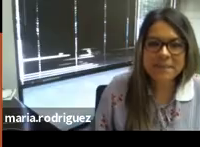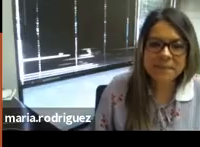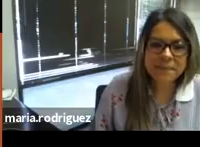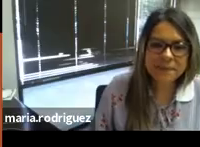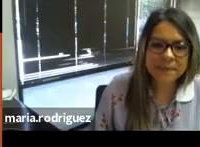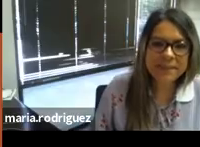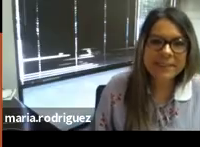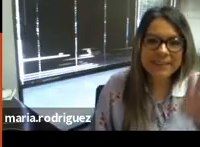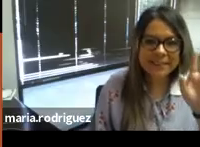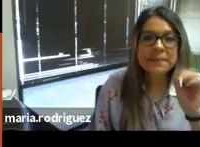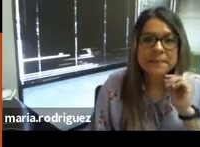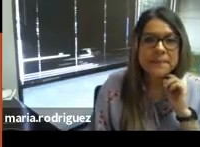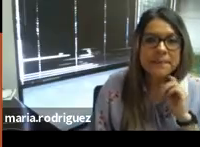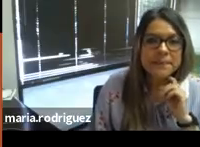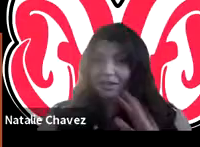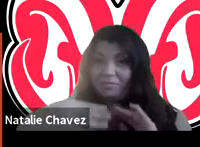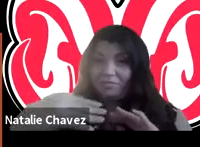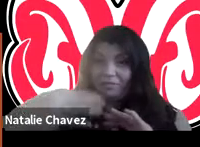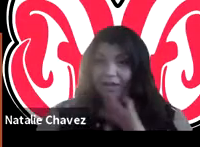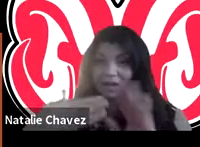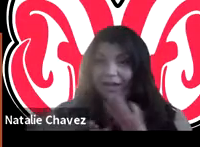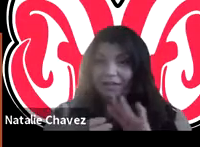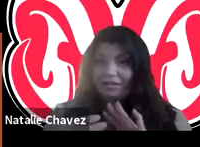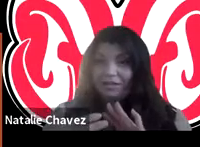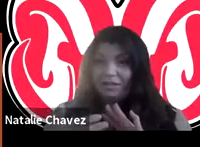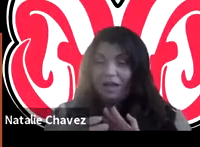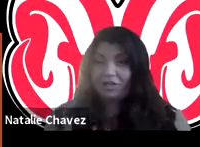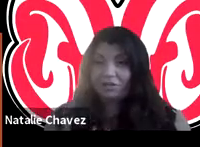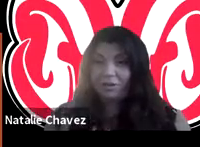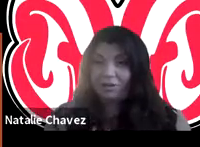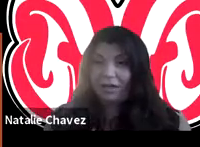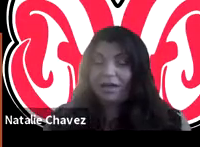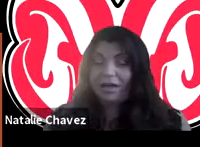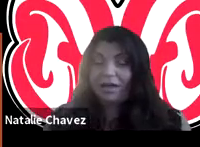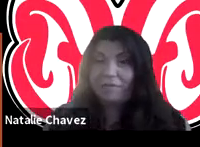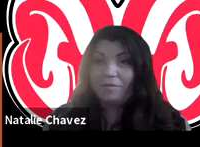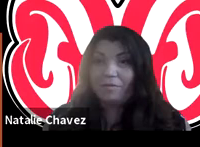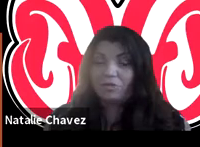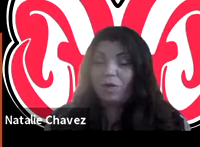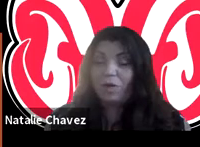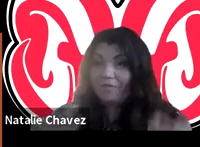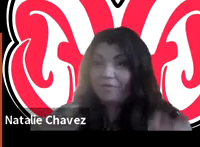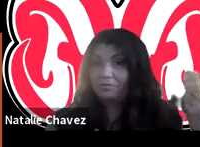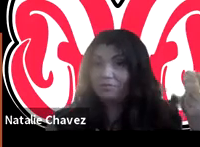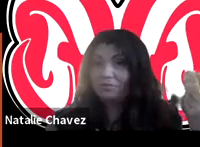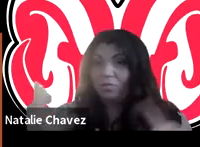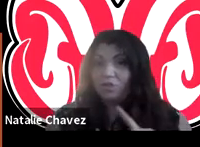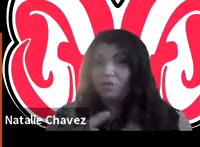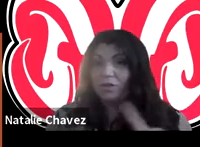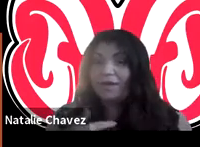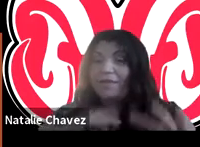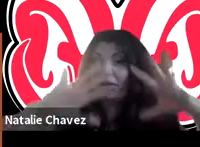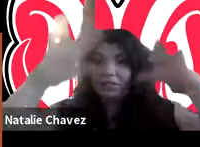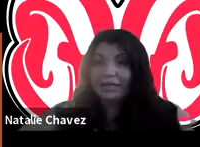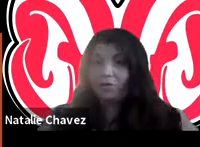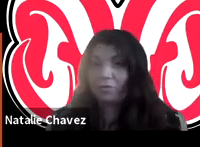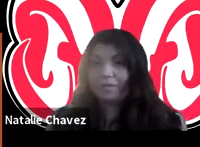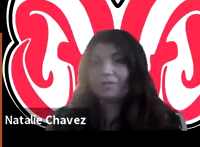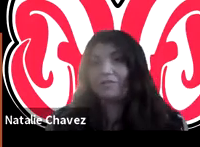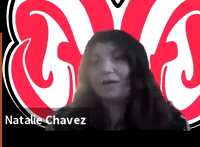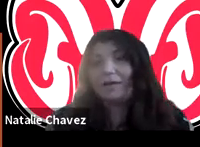Natalie Chavez: Okay, Maria just send me your stuff you and I will wait connecting your, um, I haven't your email. So we'll just do an email, and then I'll send out a group email to everybody.